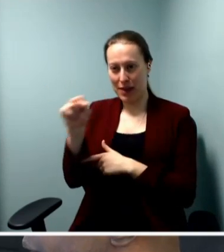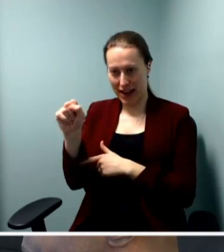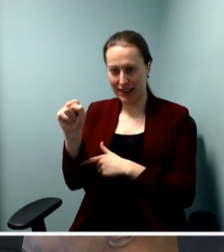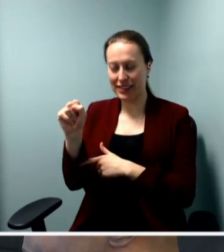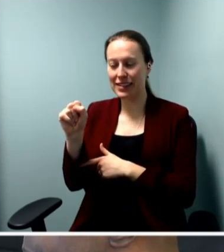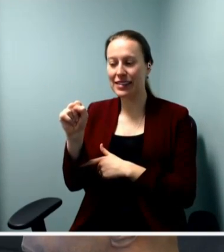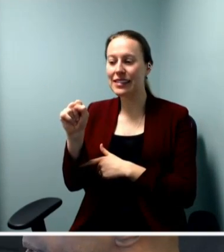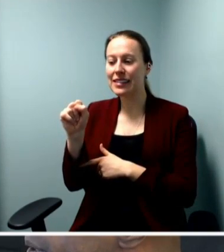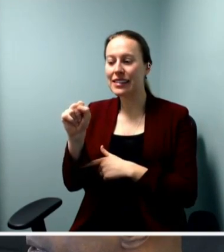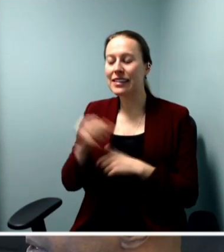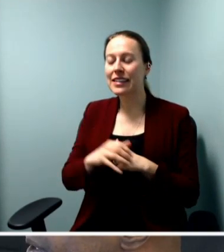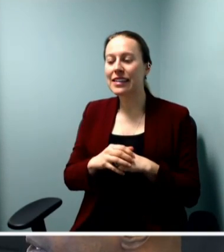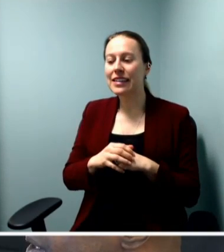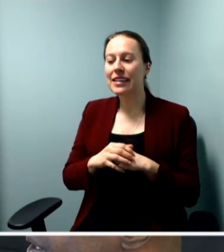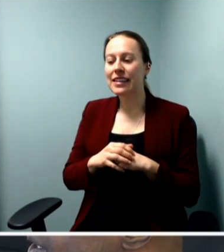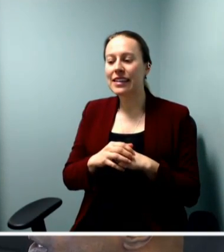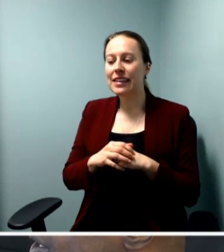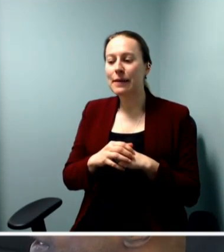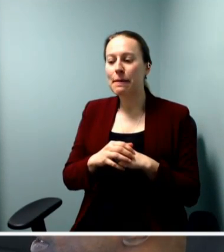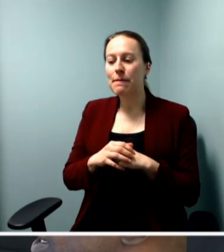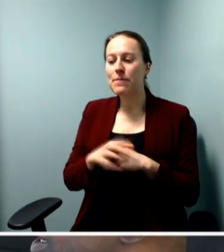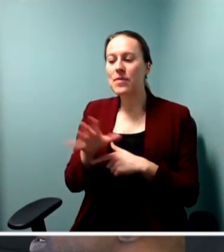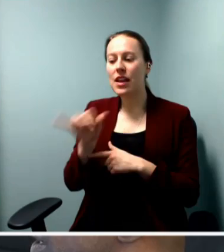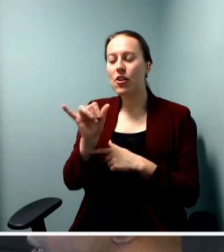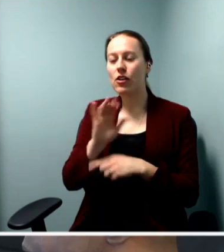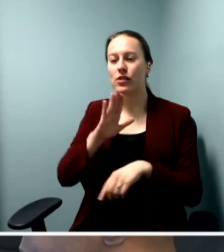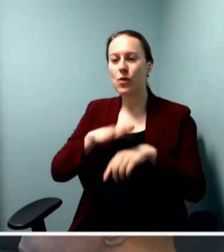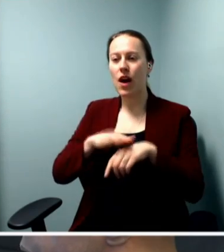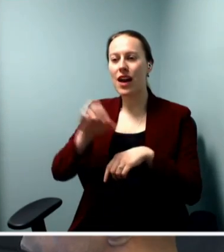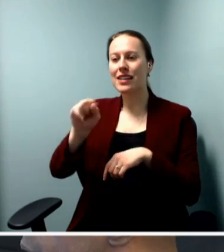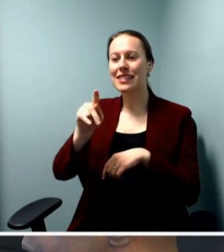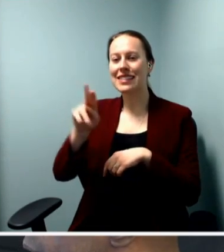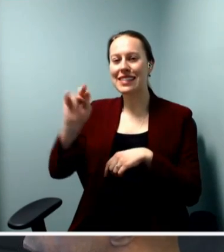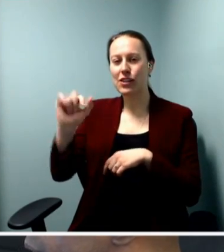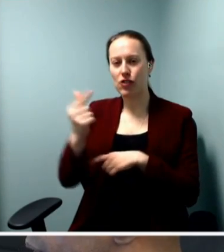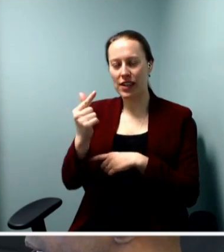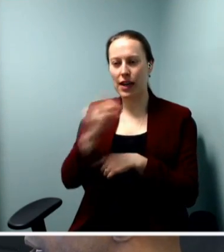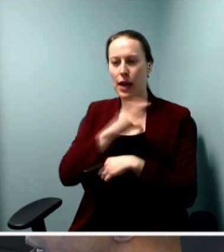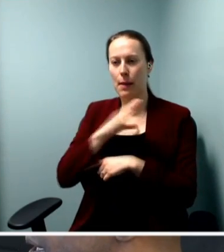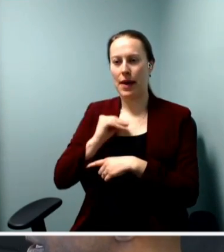And I'm also on the steering committee for CANE-- Cultural Access New England.